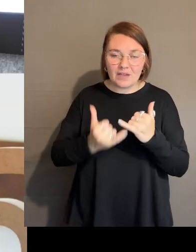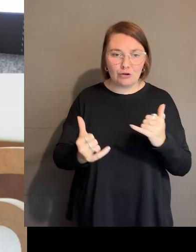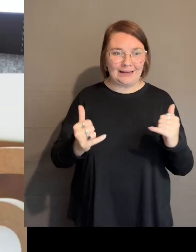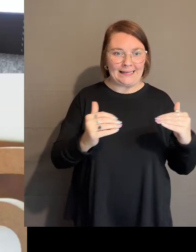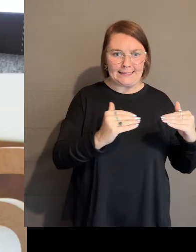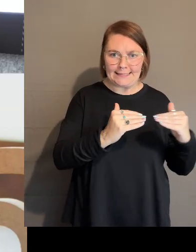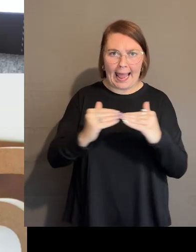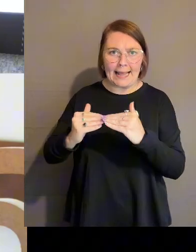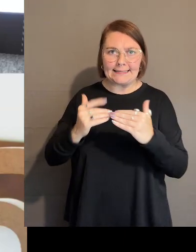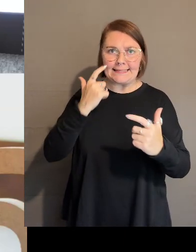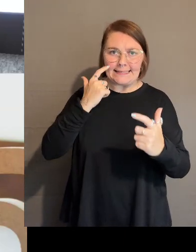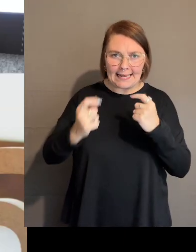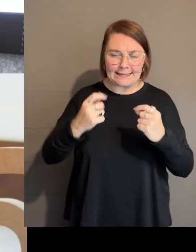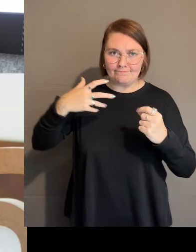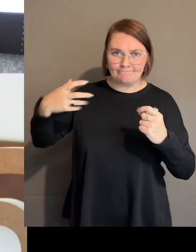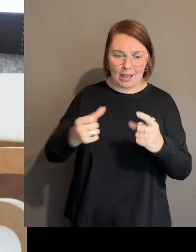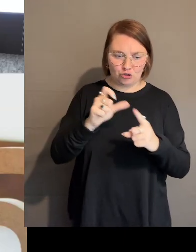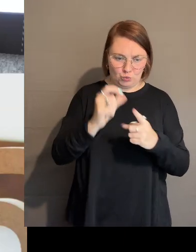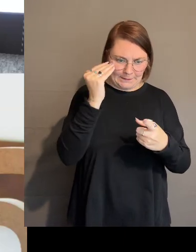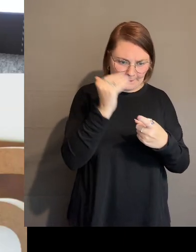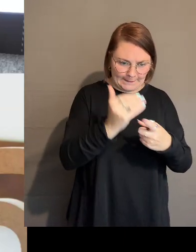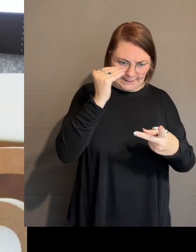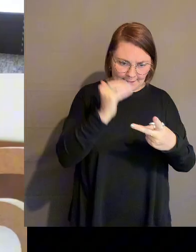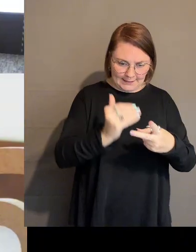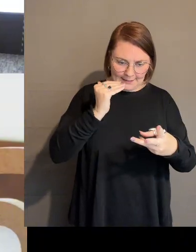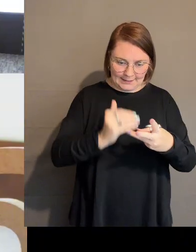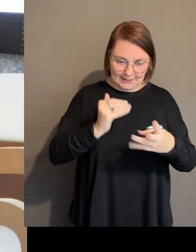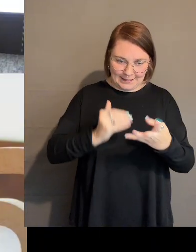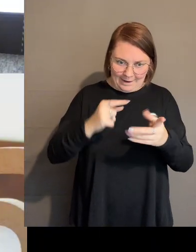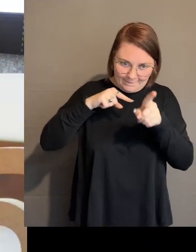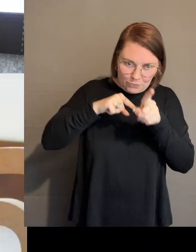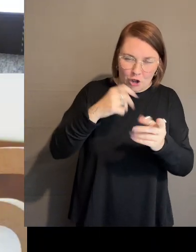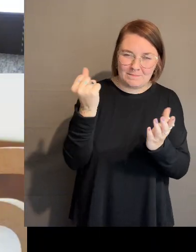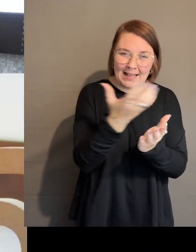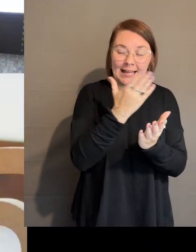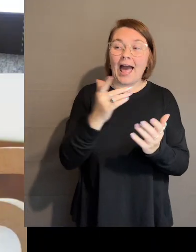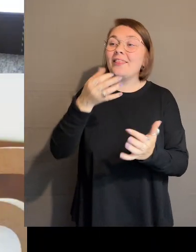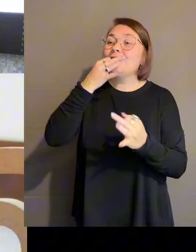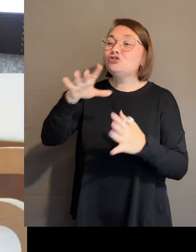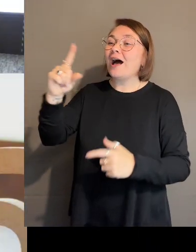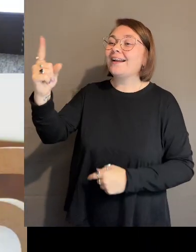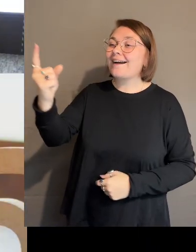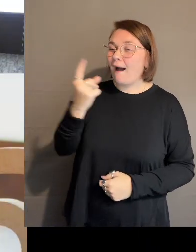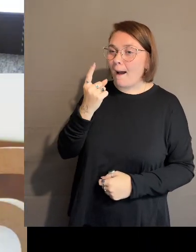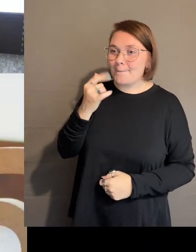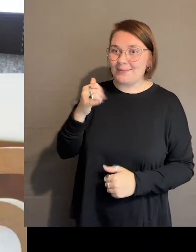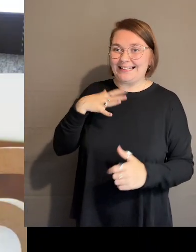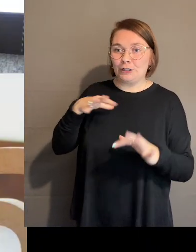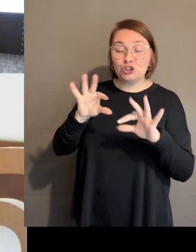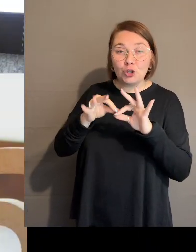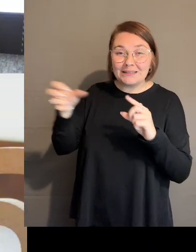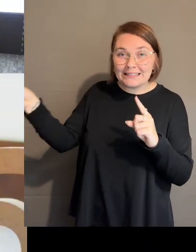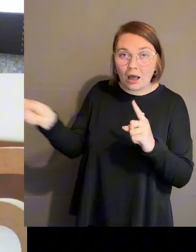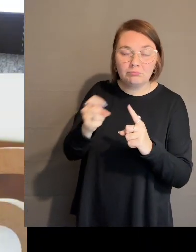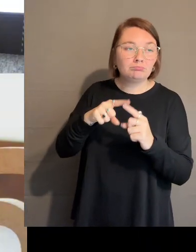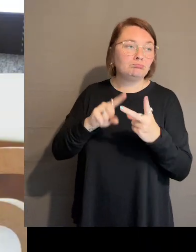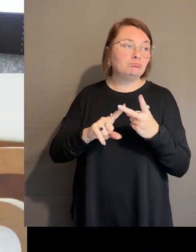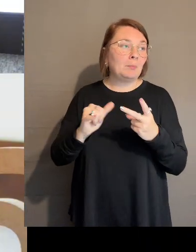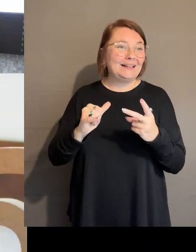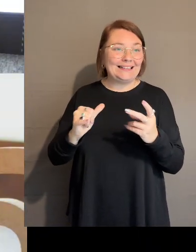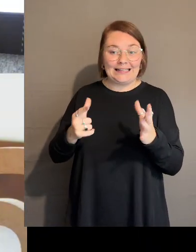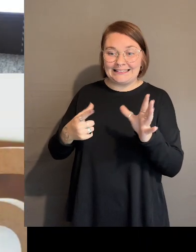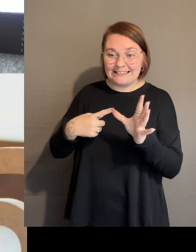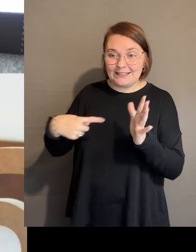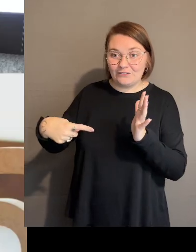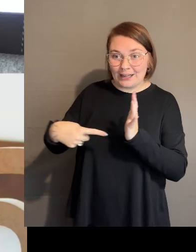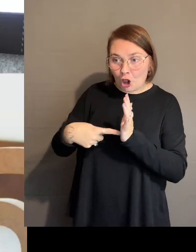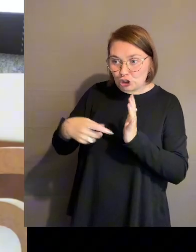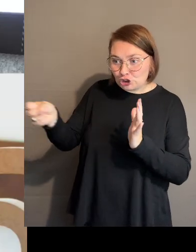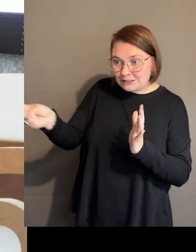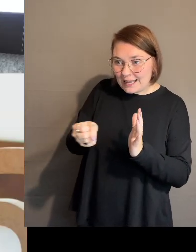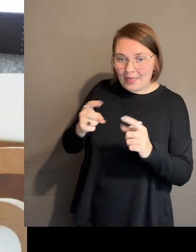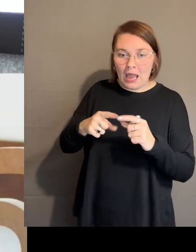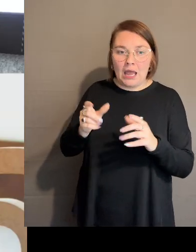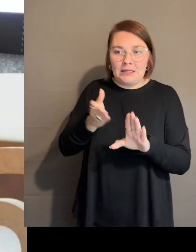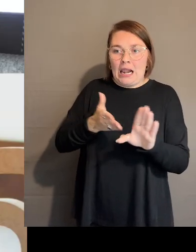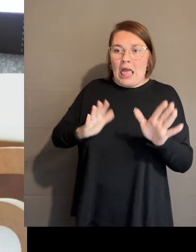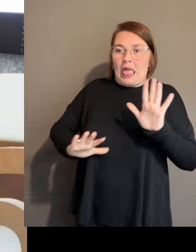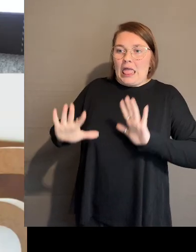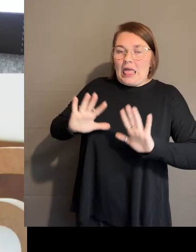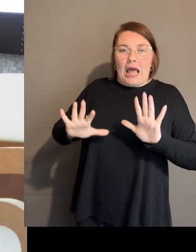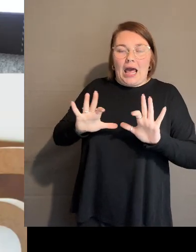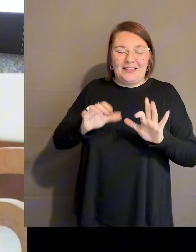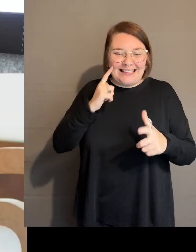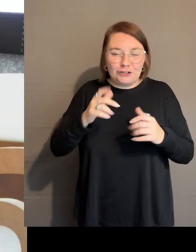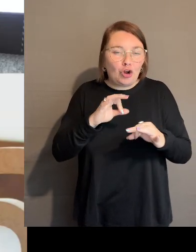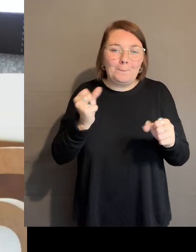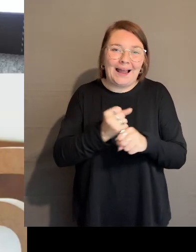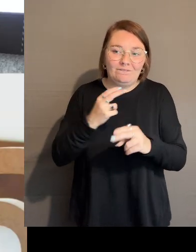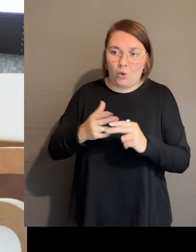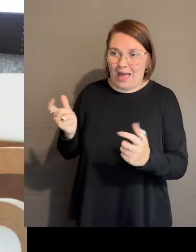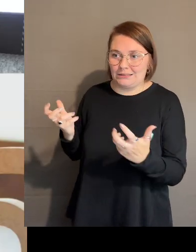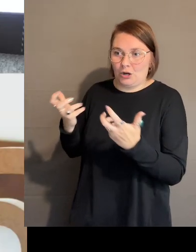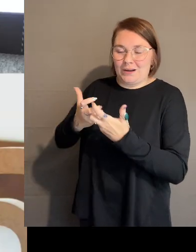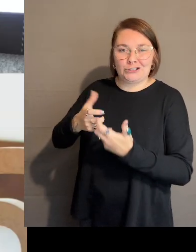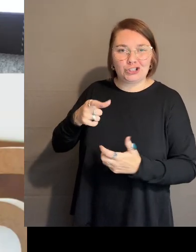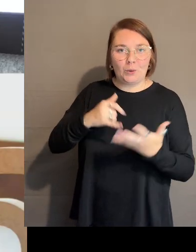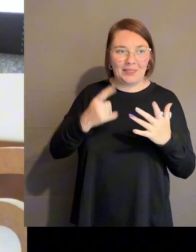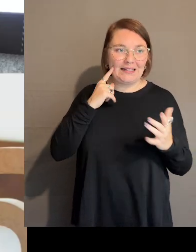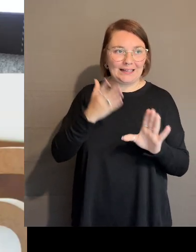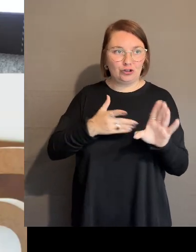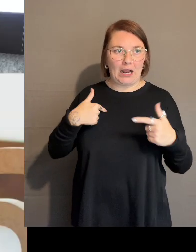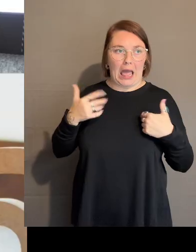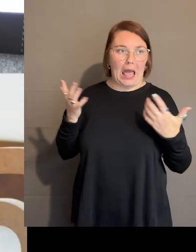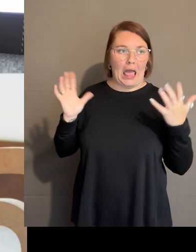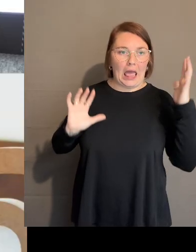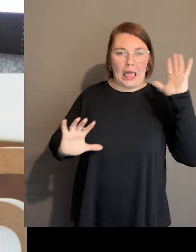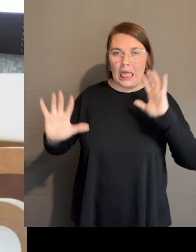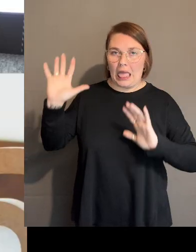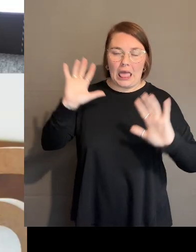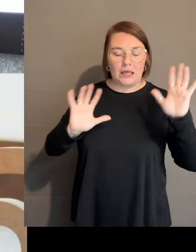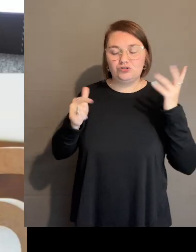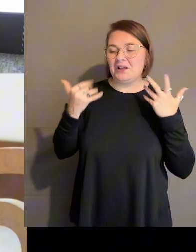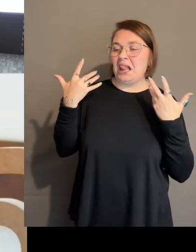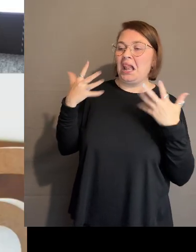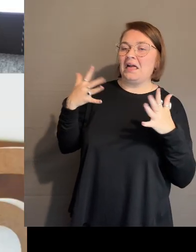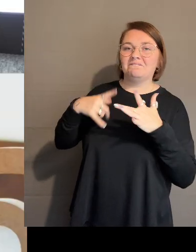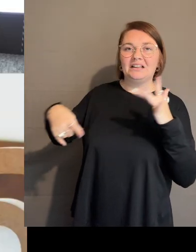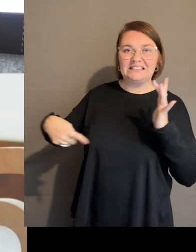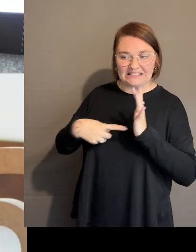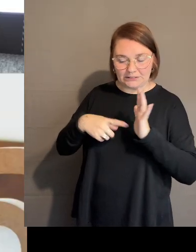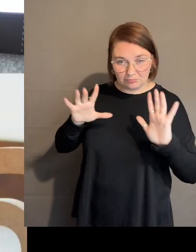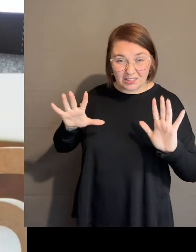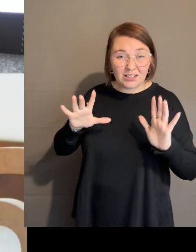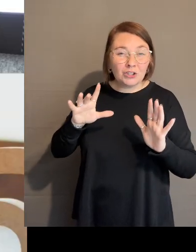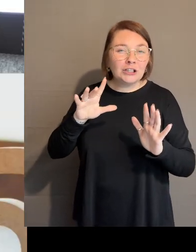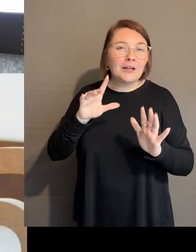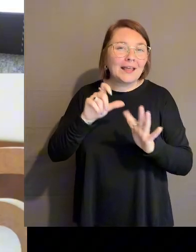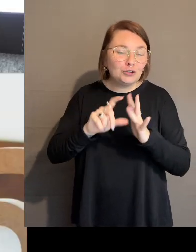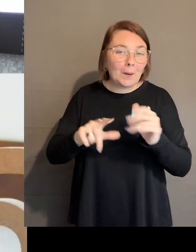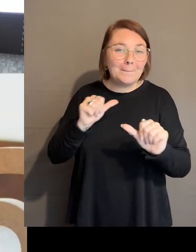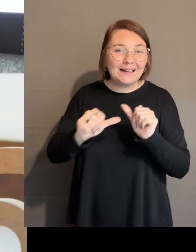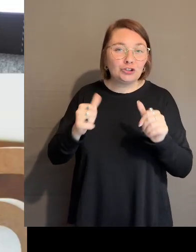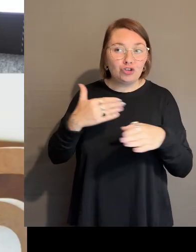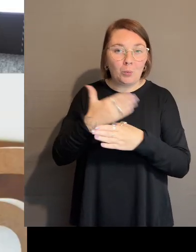standardized test, and you have to really do it by the book. And then you have a kid come in who might need an interpreter, who might need assistive technology, and they're not comfortable doing it, and the tests aren't made for this. So I think it might be that they were like, okay, we're just gonna leave this one alone. They do a better job in Norway.